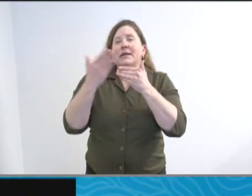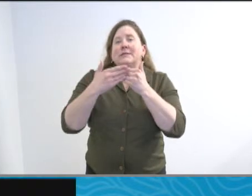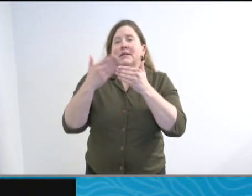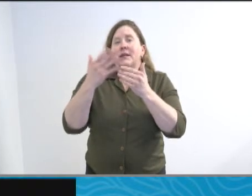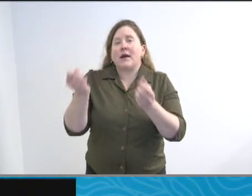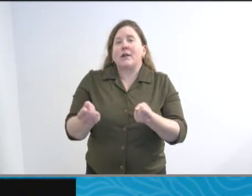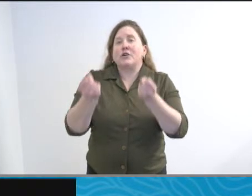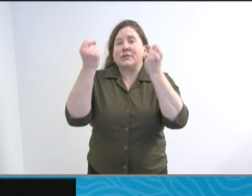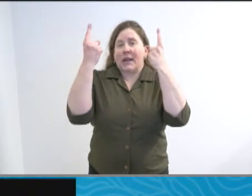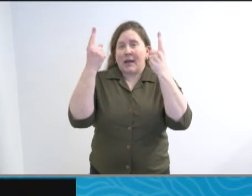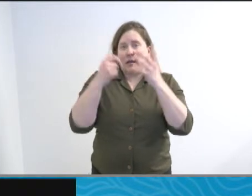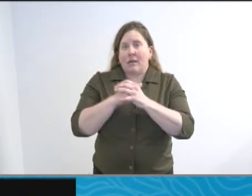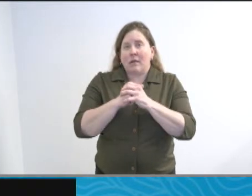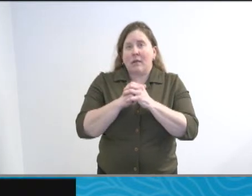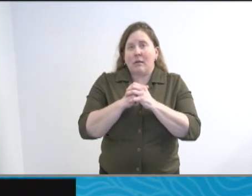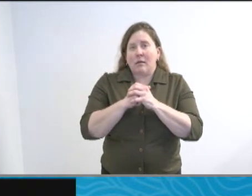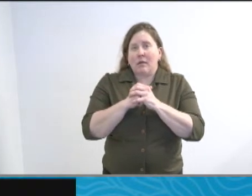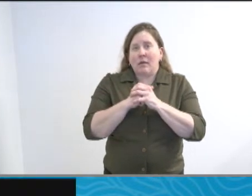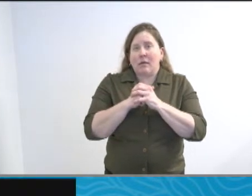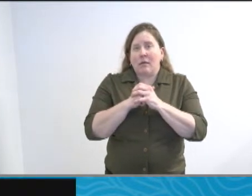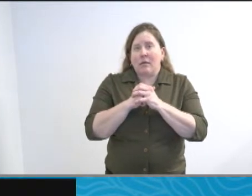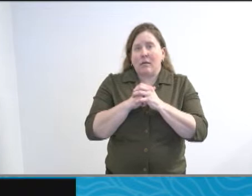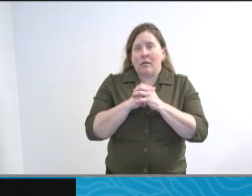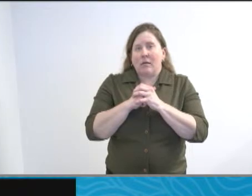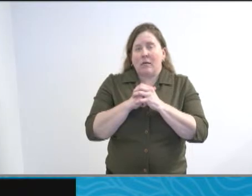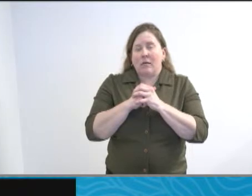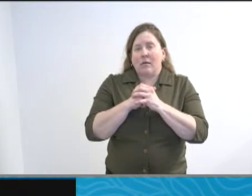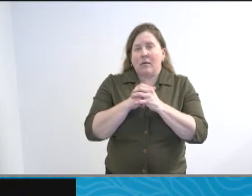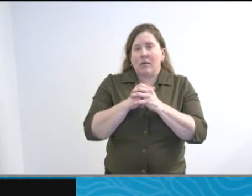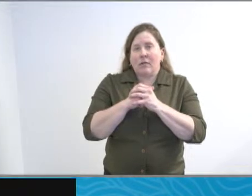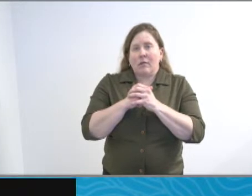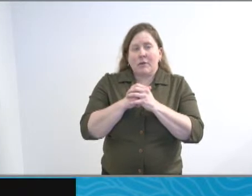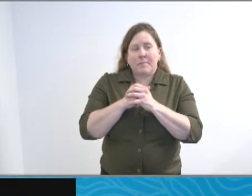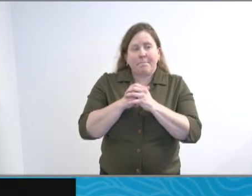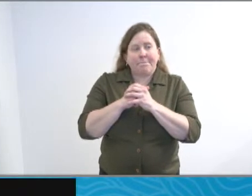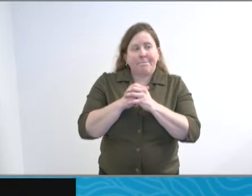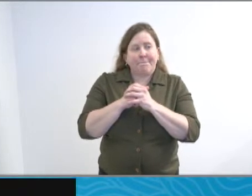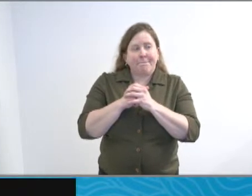with you the majority of the $1.18 billion in a very